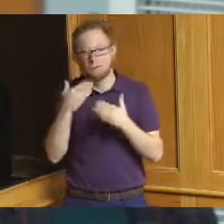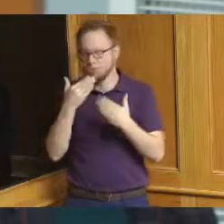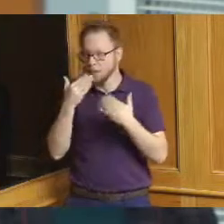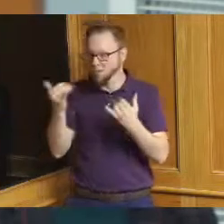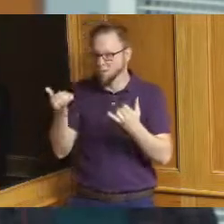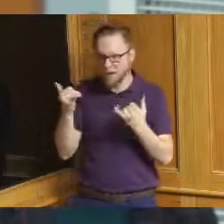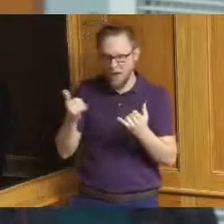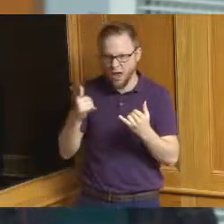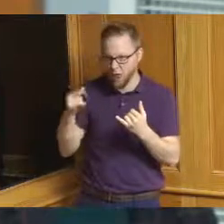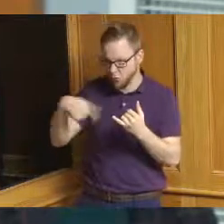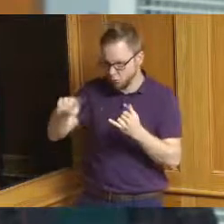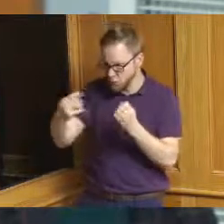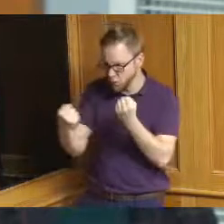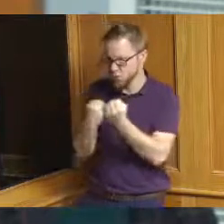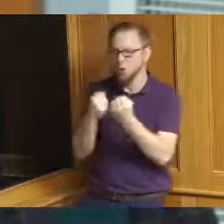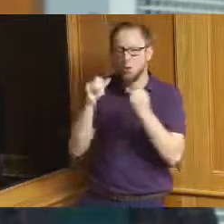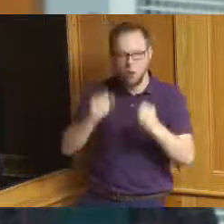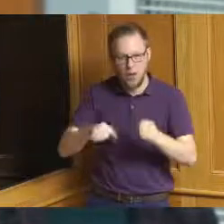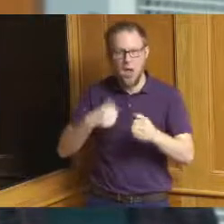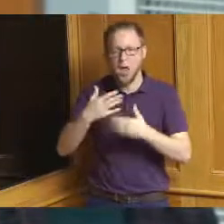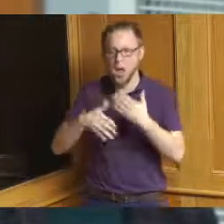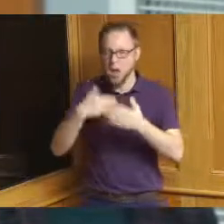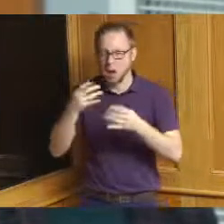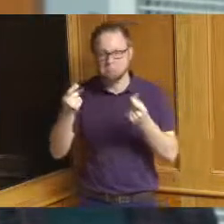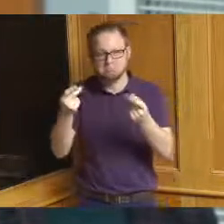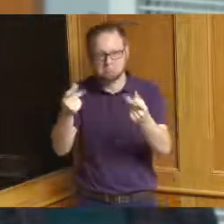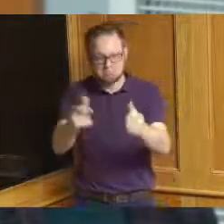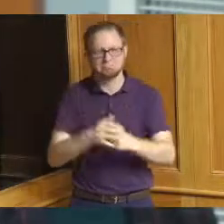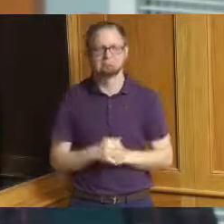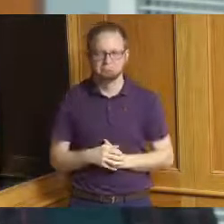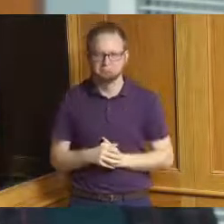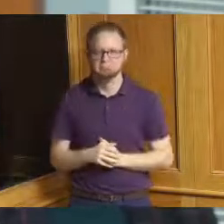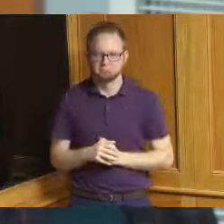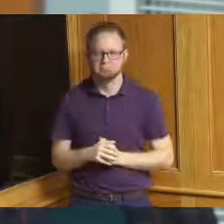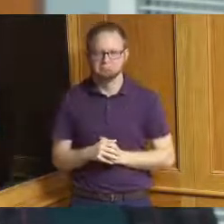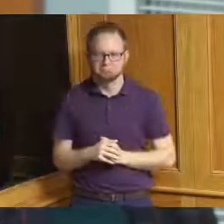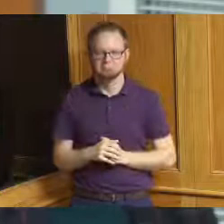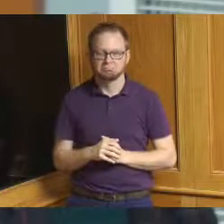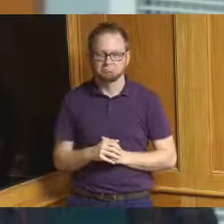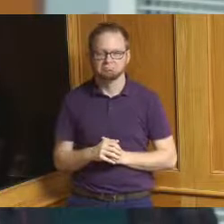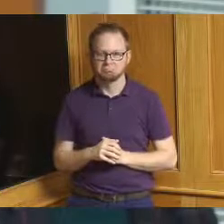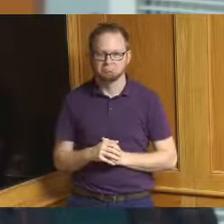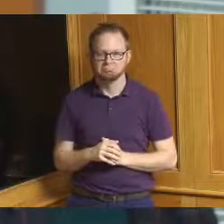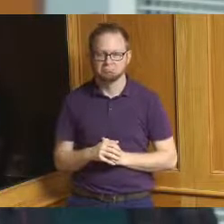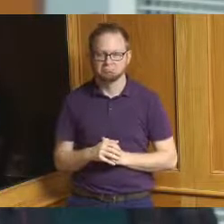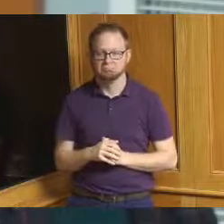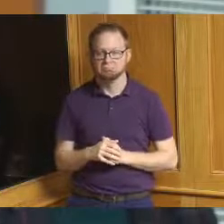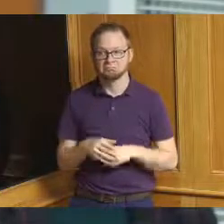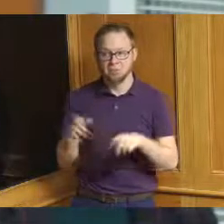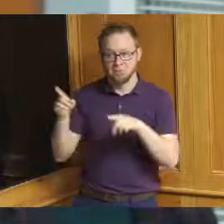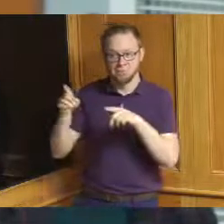properly they are going to begin with my signature once they receive word that you all have have